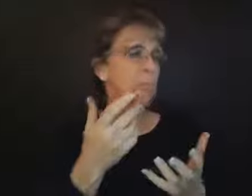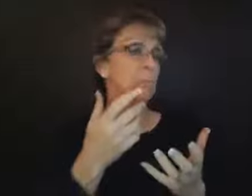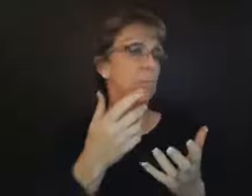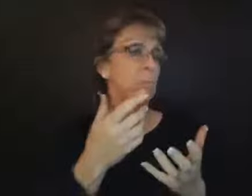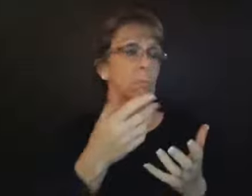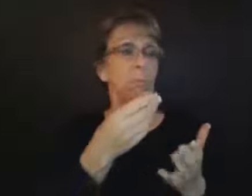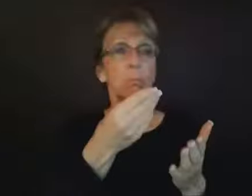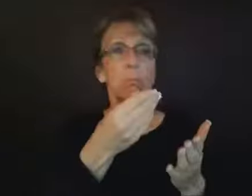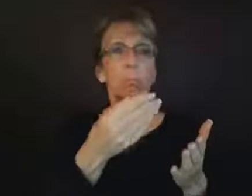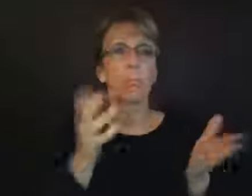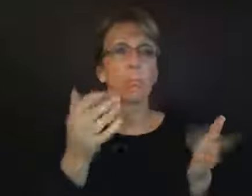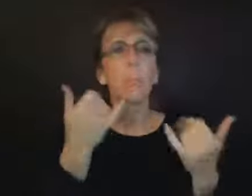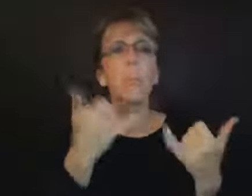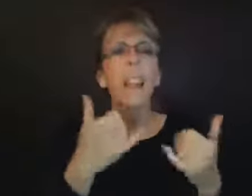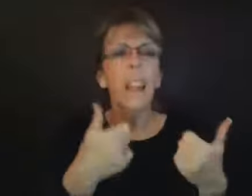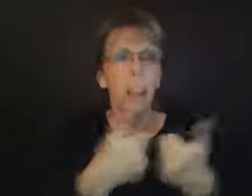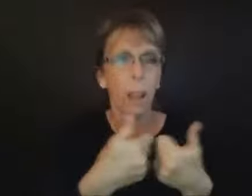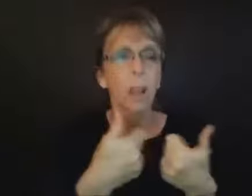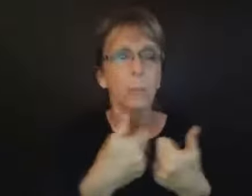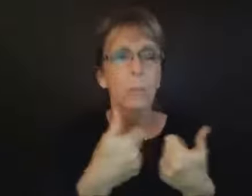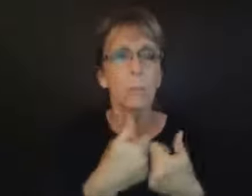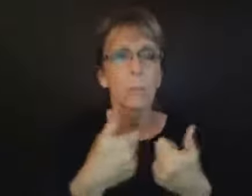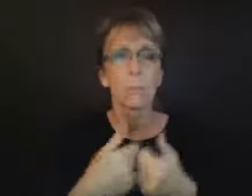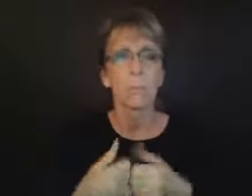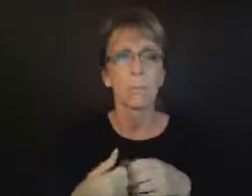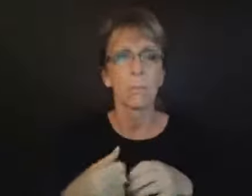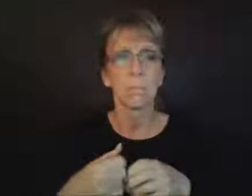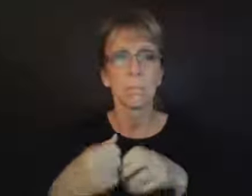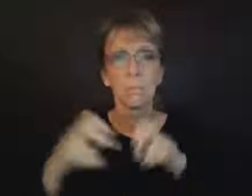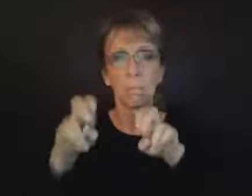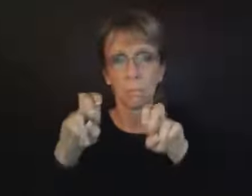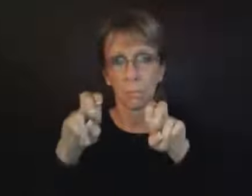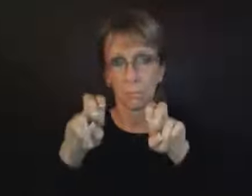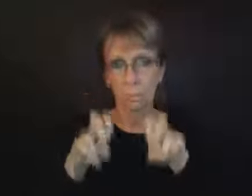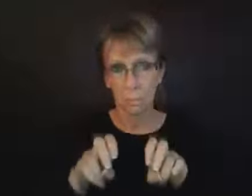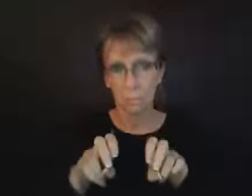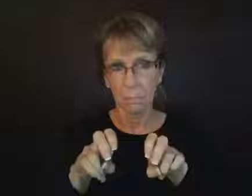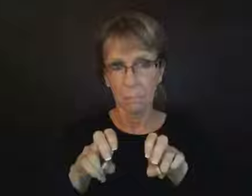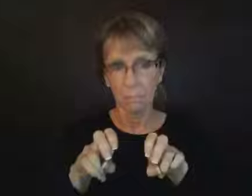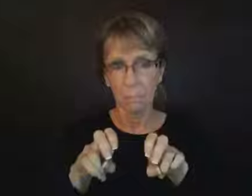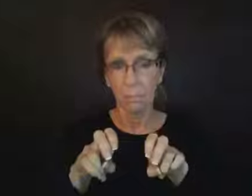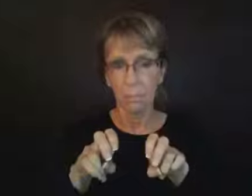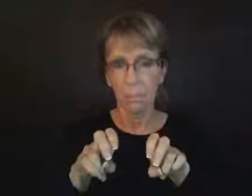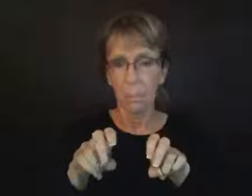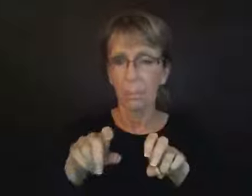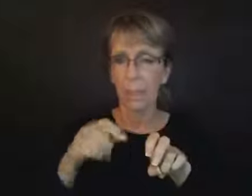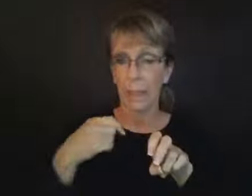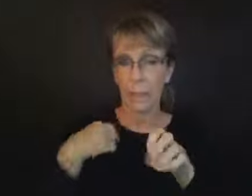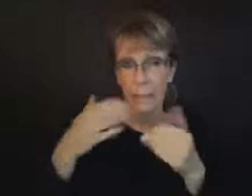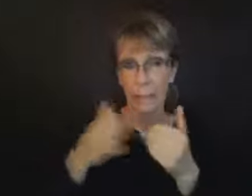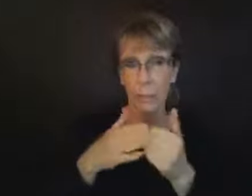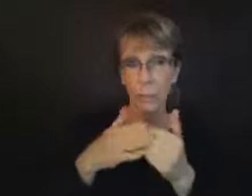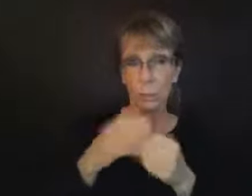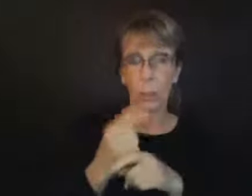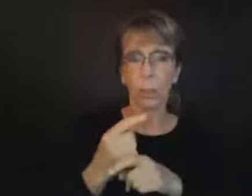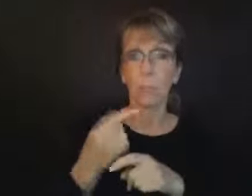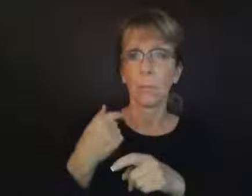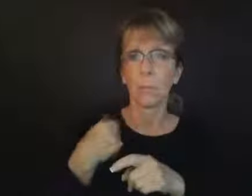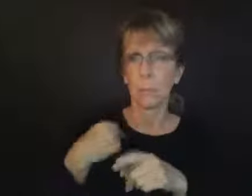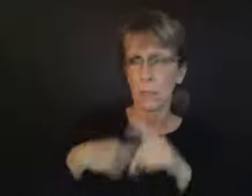learning to play games. We sat side by side at the table, near each other.